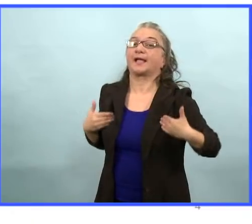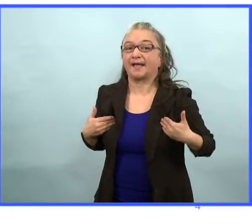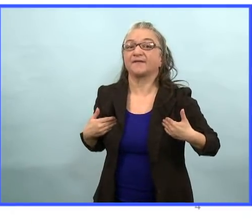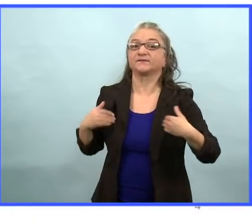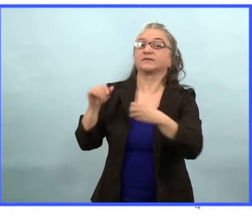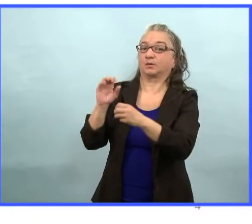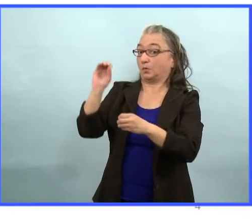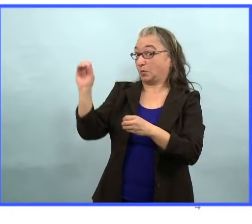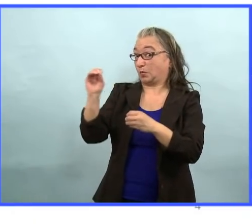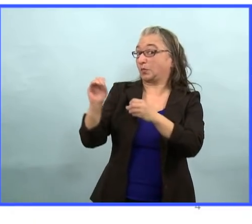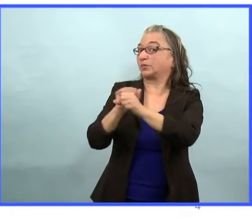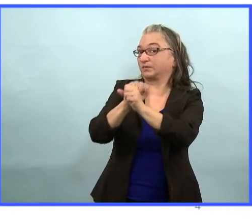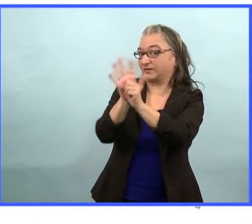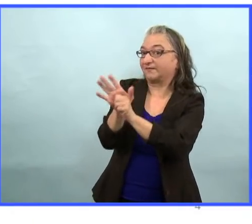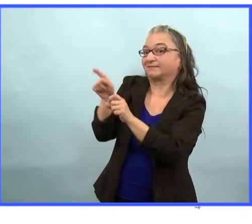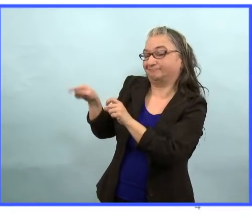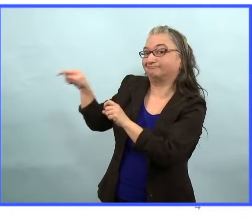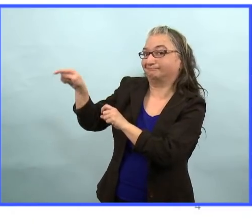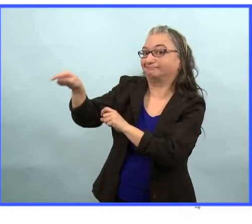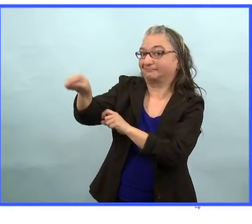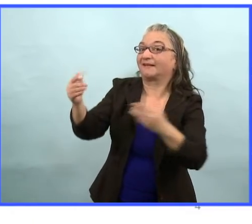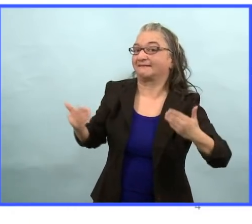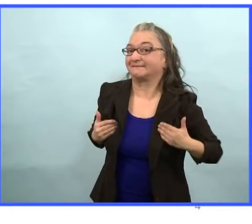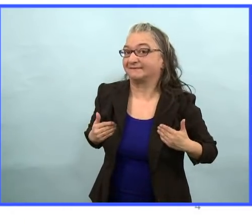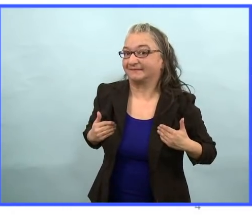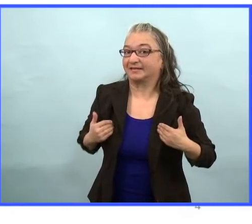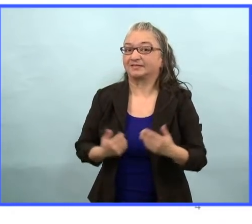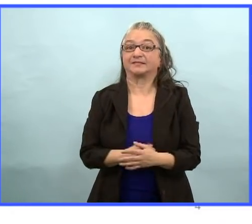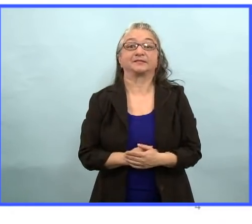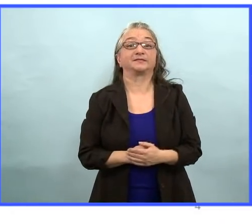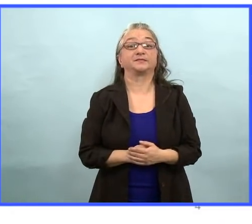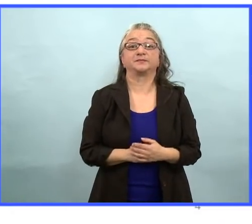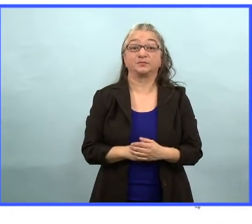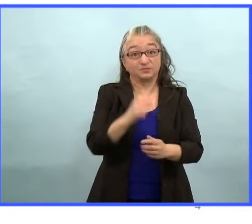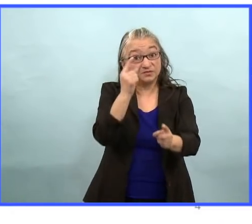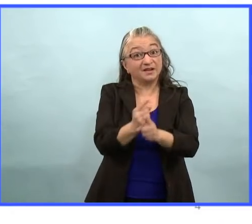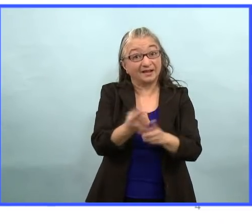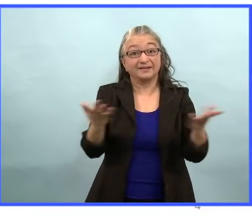what this tells us is that while omicron is showing less severe outcomes for most manitobans